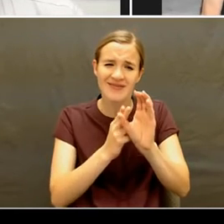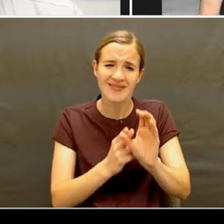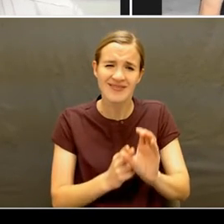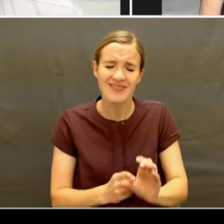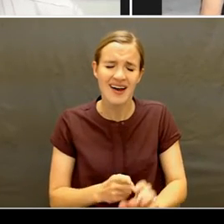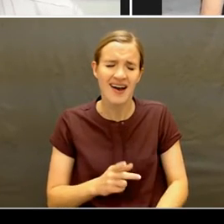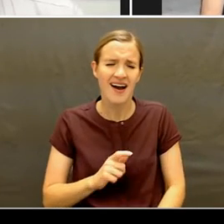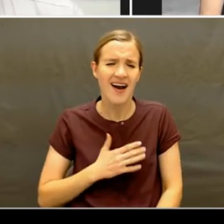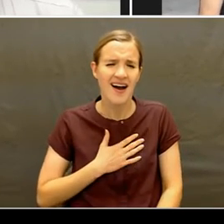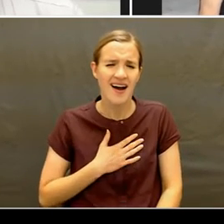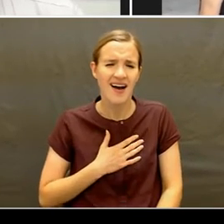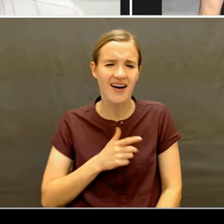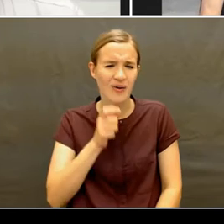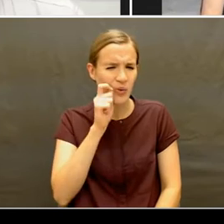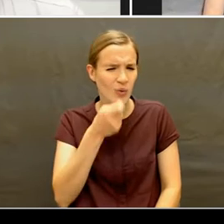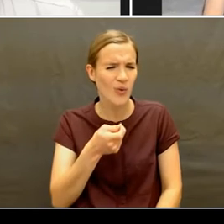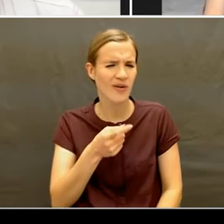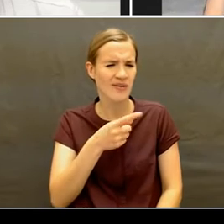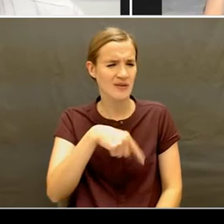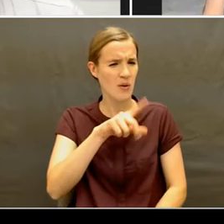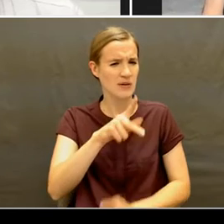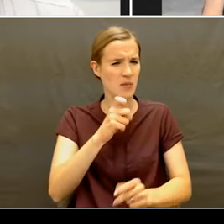you know, people are really wanting to do something and there's some great programs out